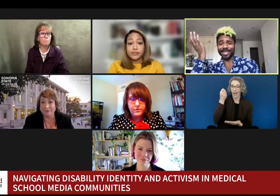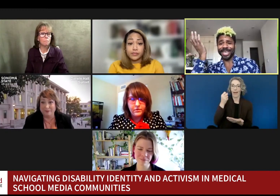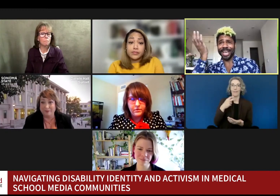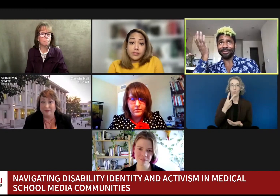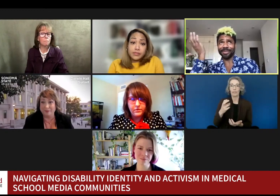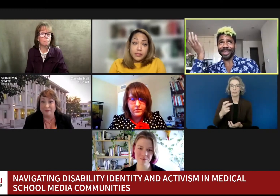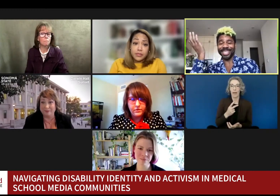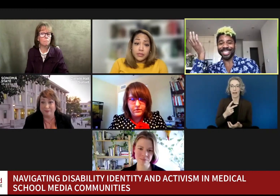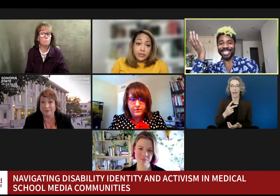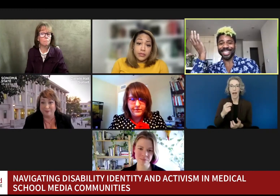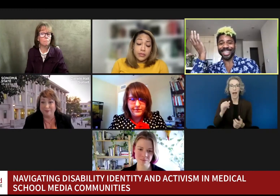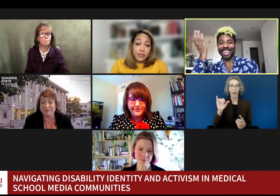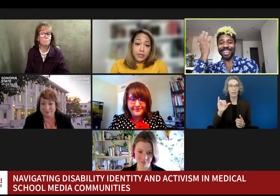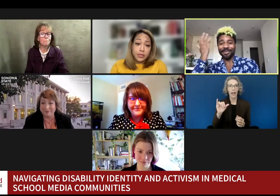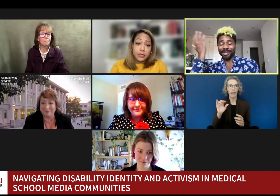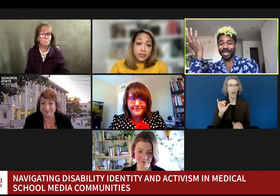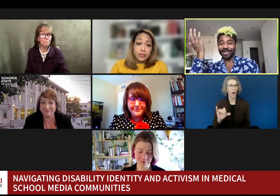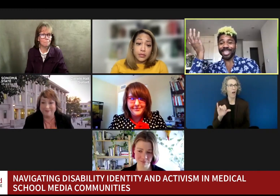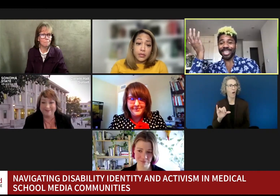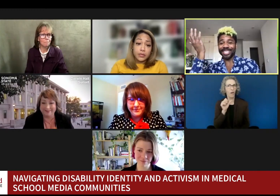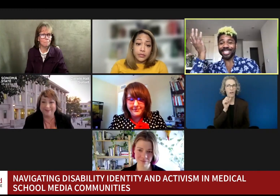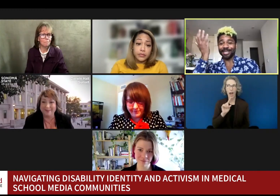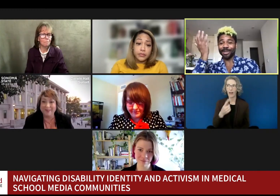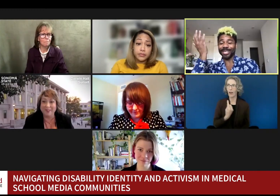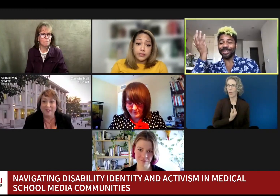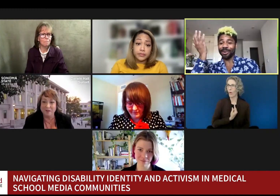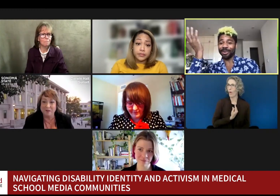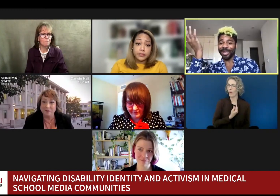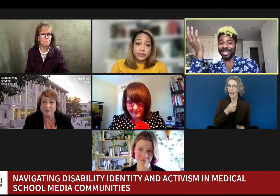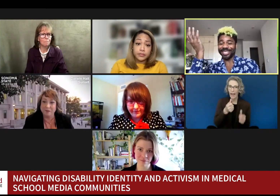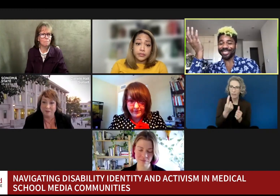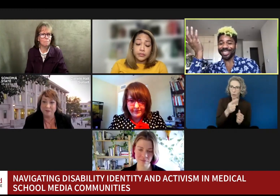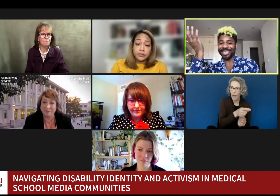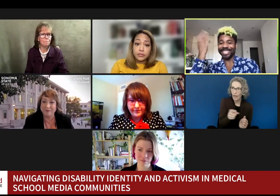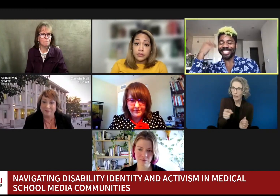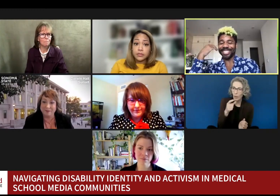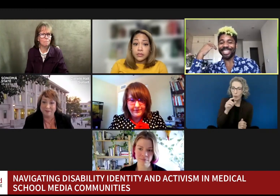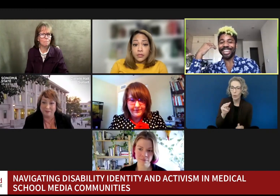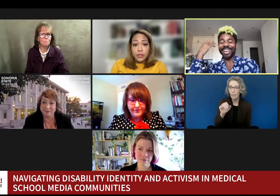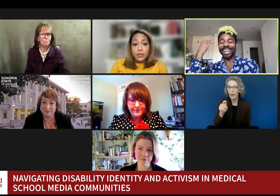It's everybody who is minoritized is experiencing horrible things during residency.